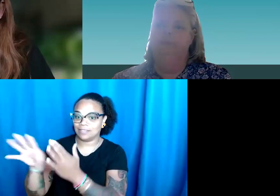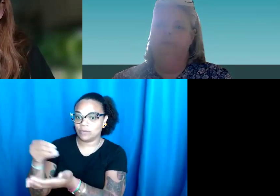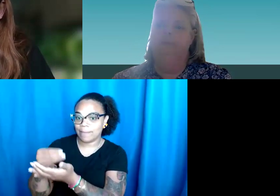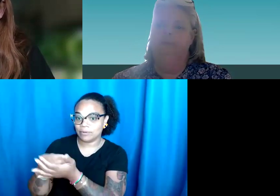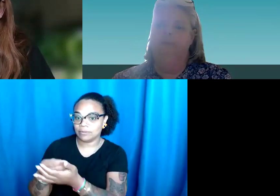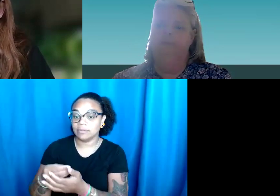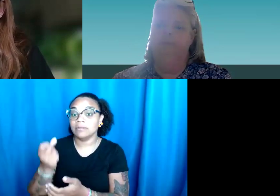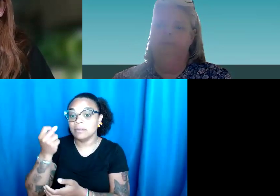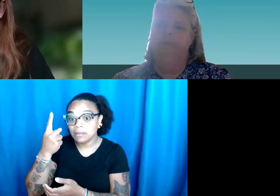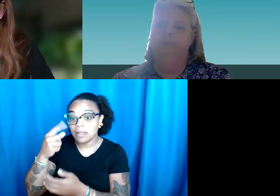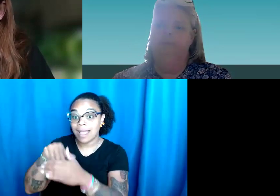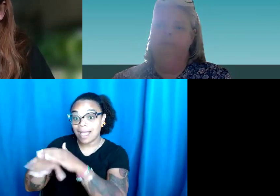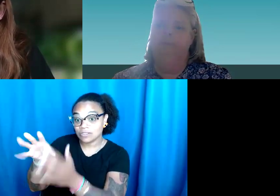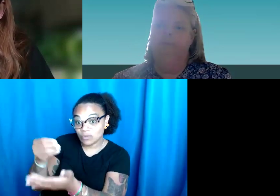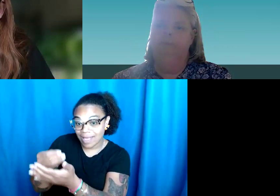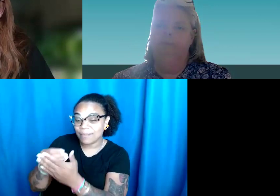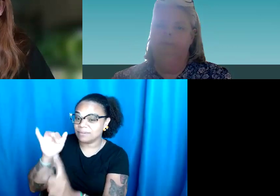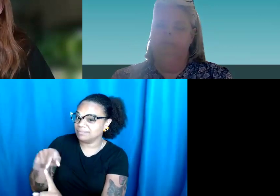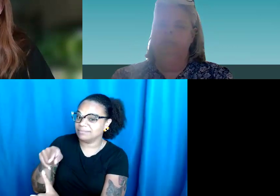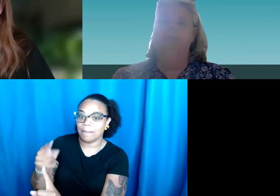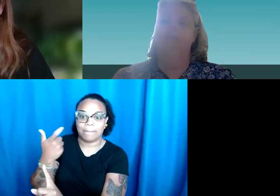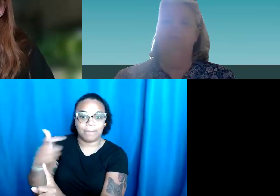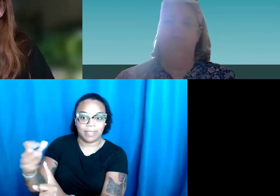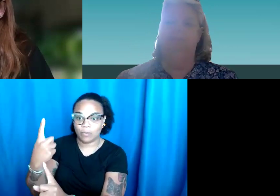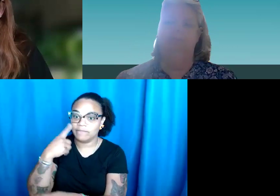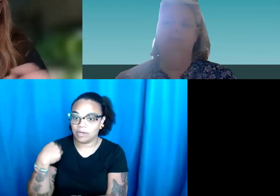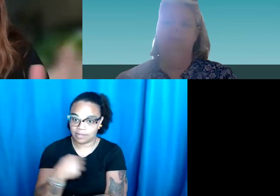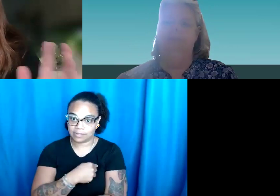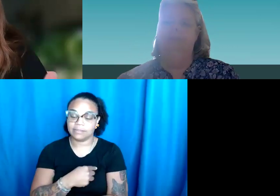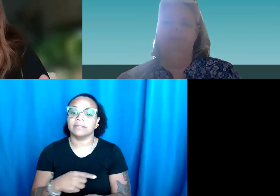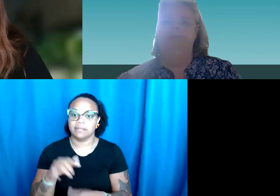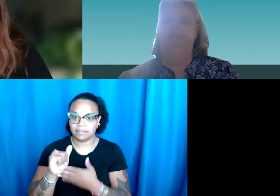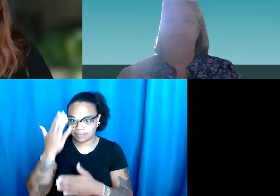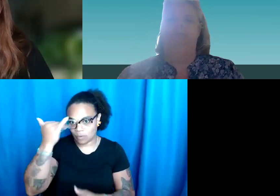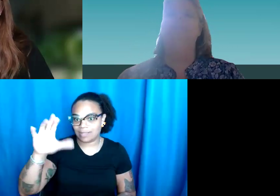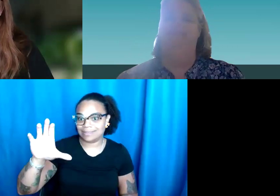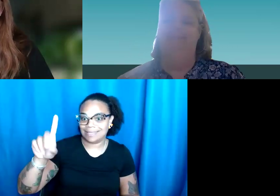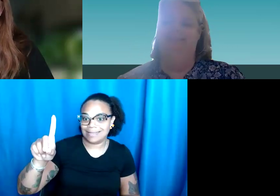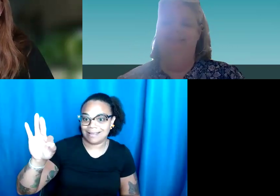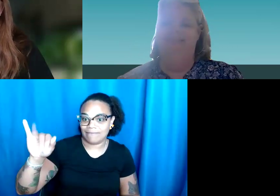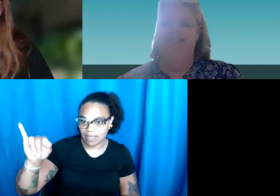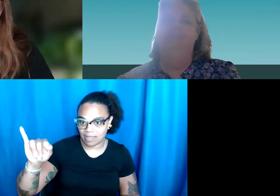Access to capital is also a huge one for us and that's why CDFIs existed from the beginning